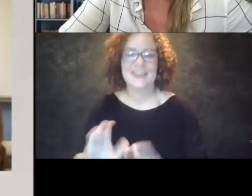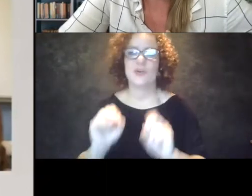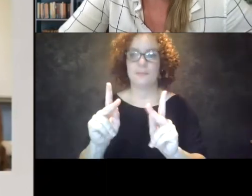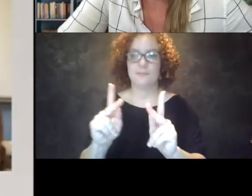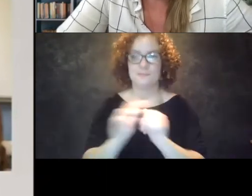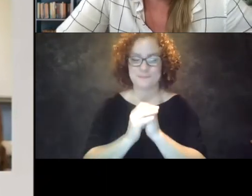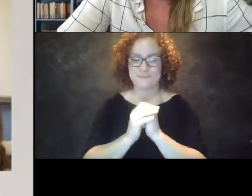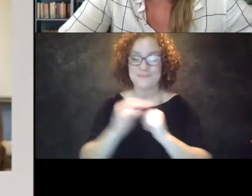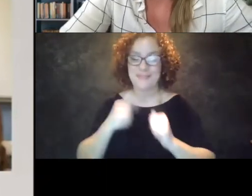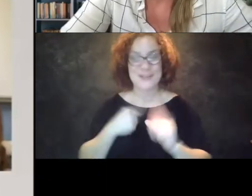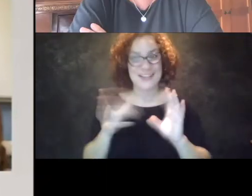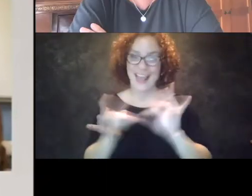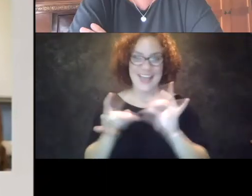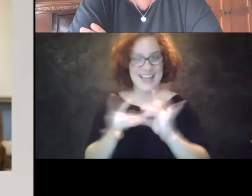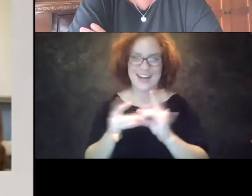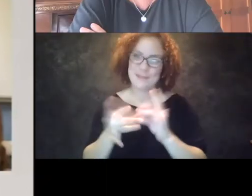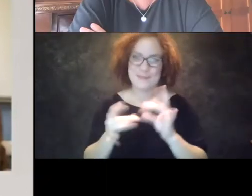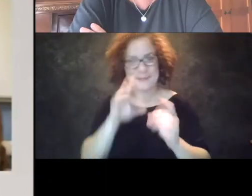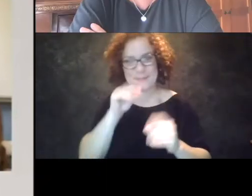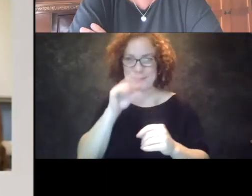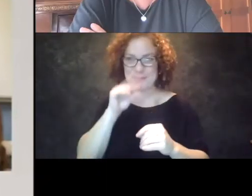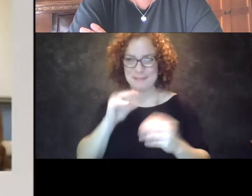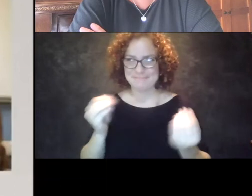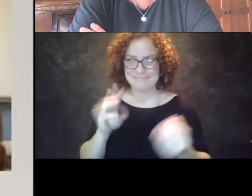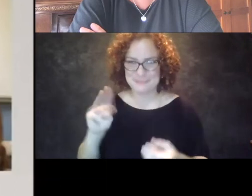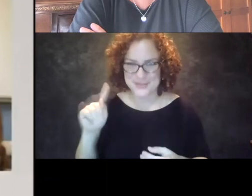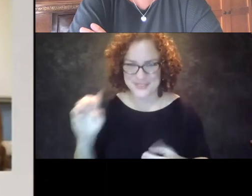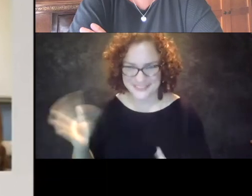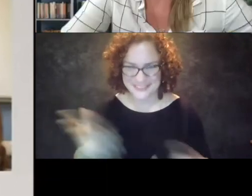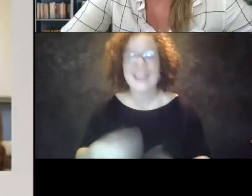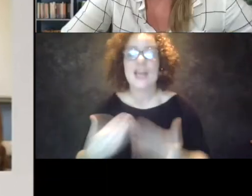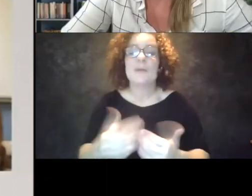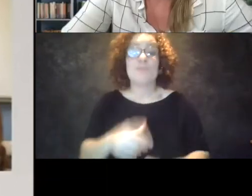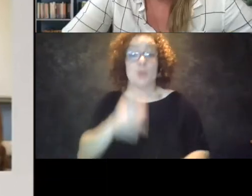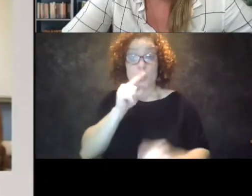talking and I was muted. who provides the information. It should be a person with knowledge